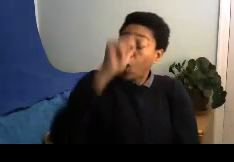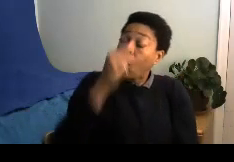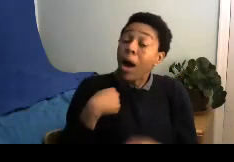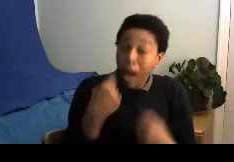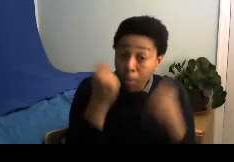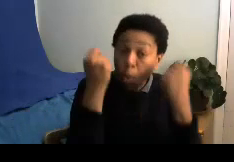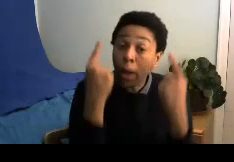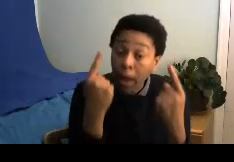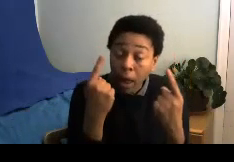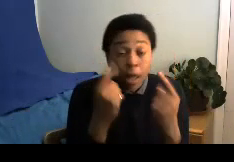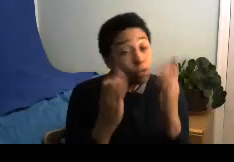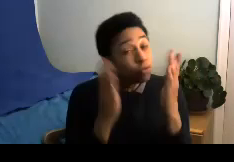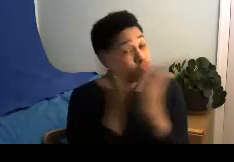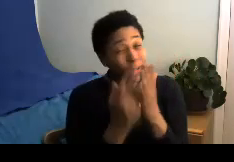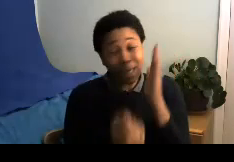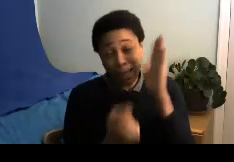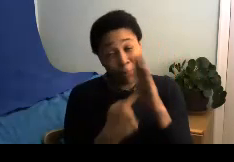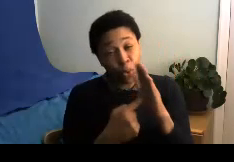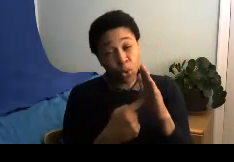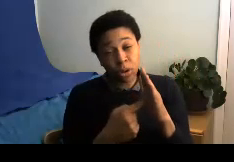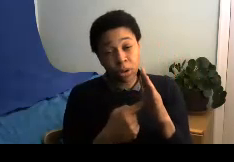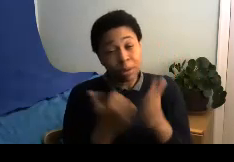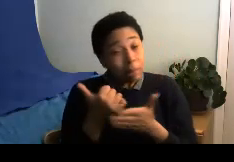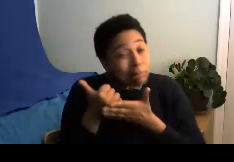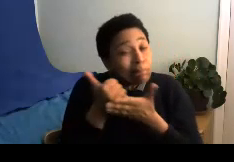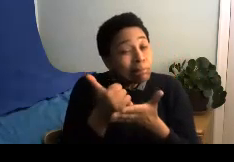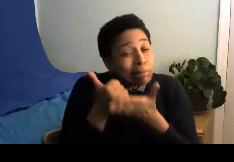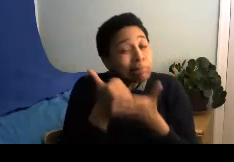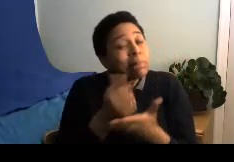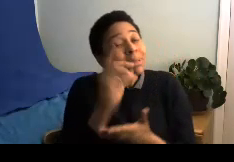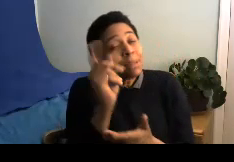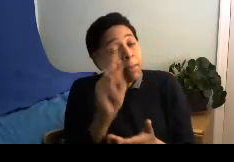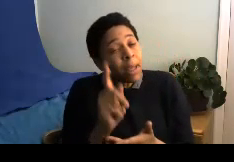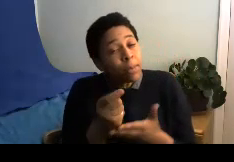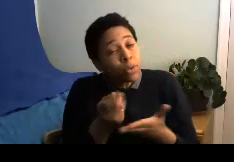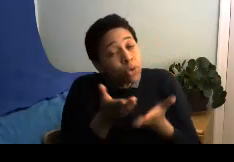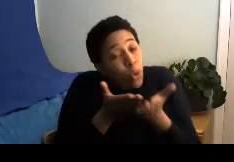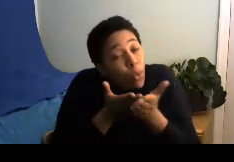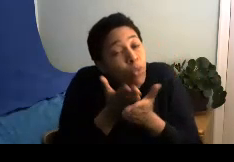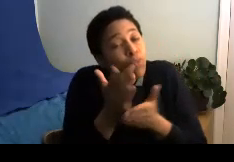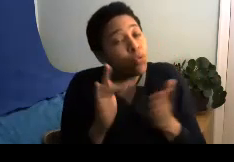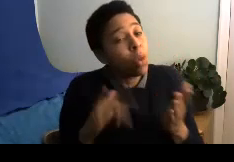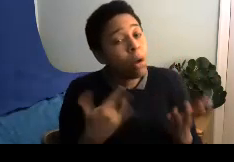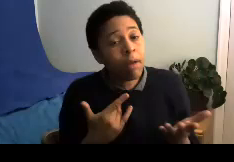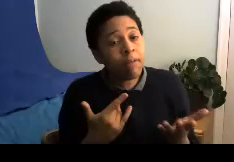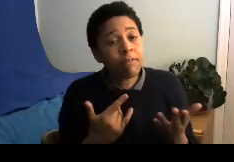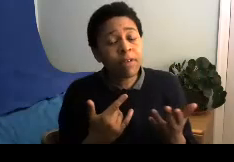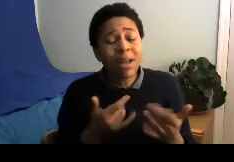world is today, and has been for a long time. And sometimes it can be very confusing if you don't have the tools to sort of